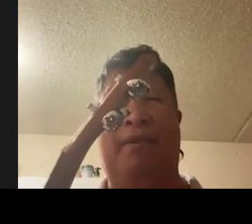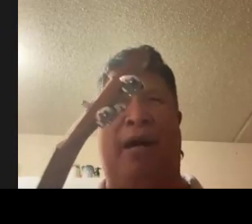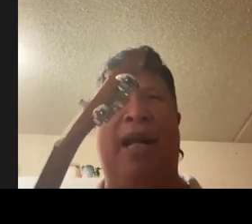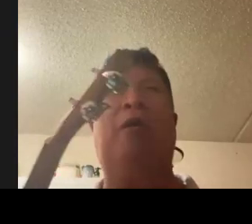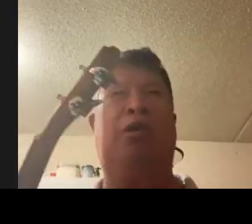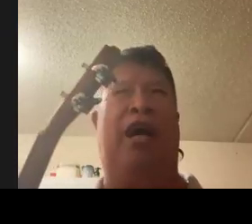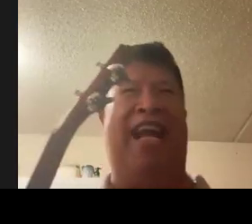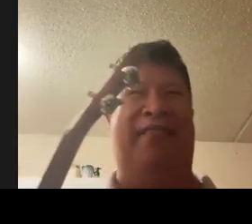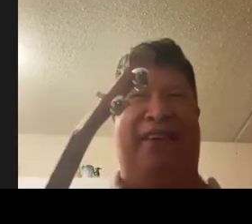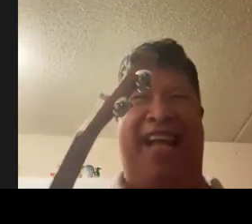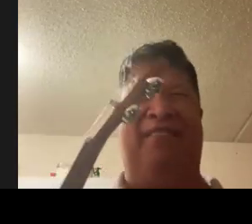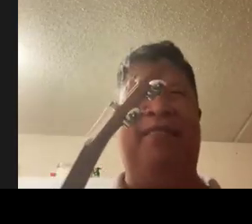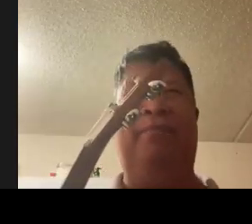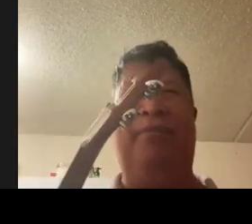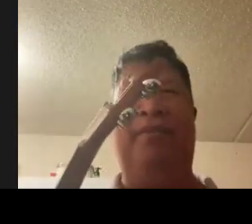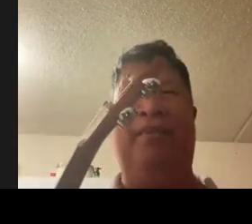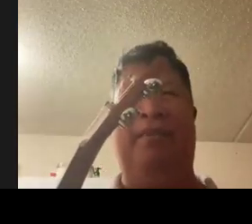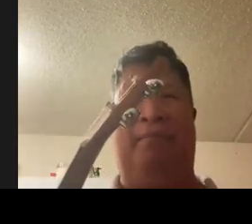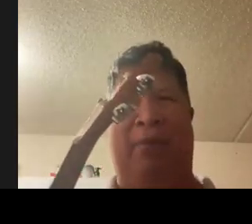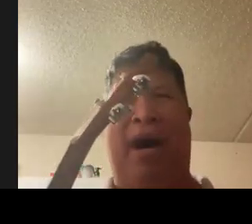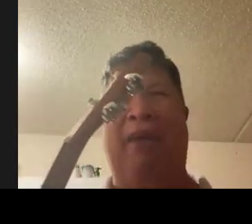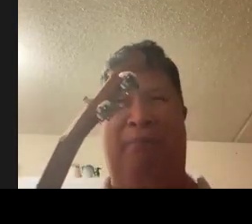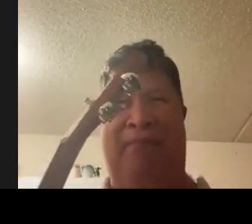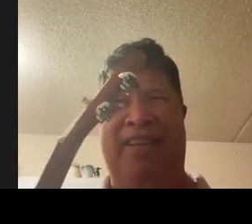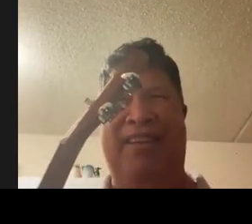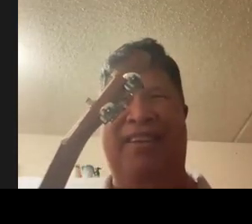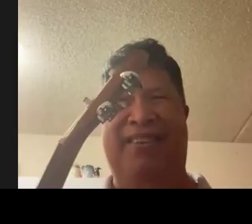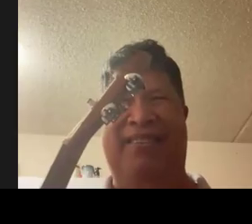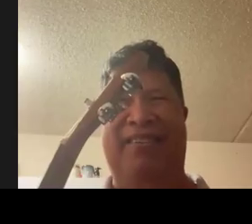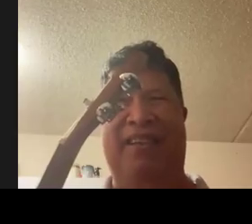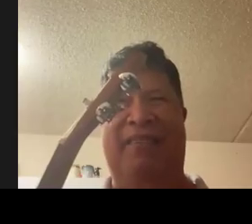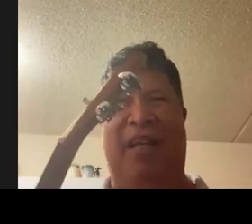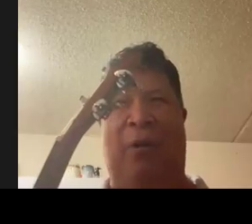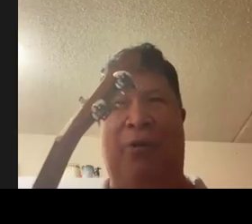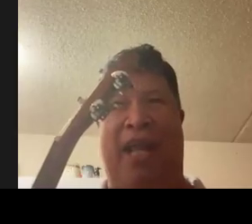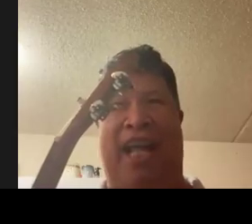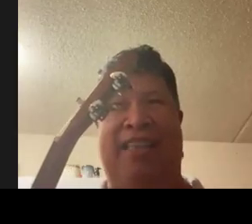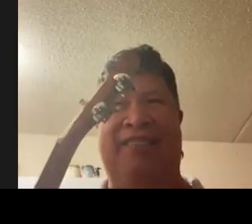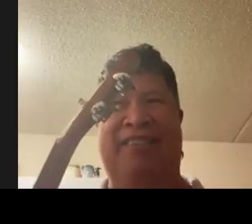iPhone: Well, it all started with iPhone: my mom. iPhone: you know we we it.